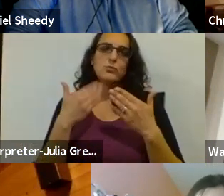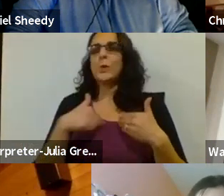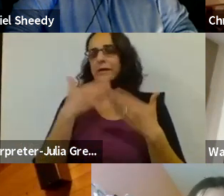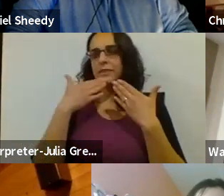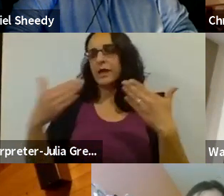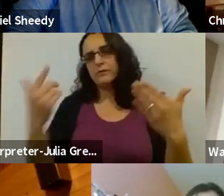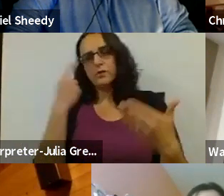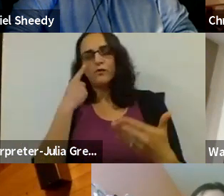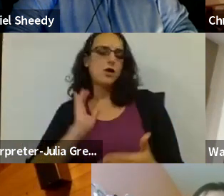That is high school